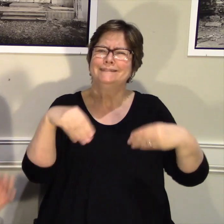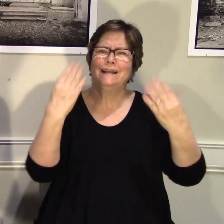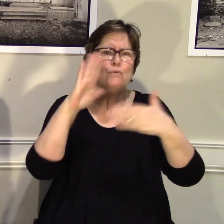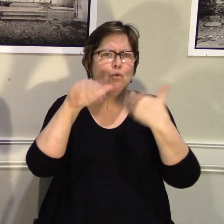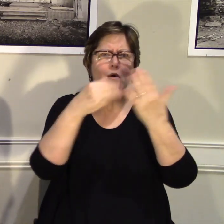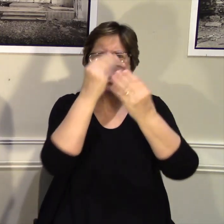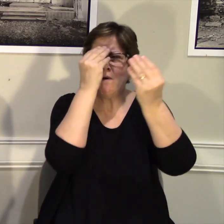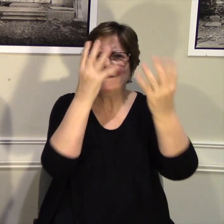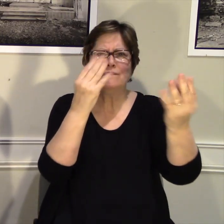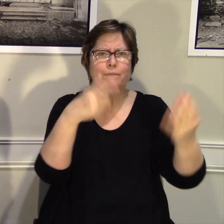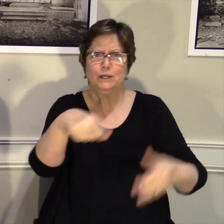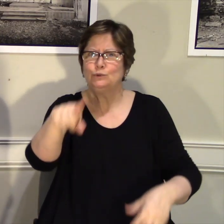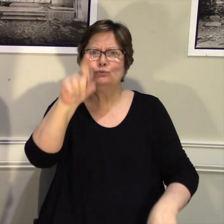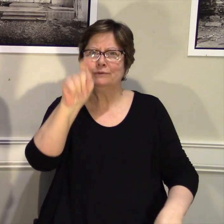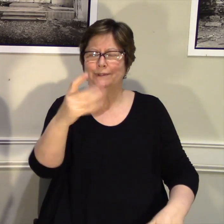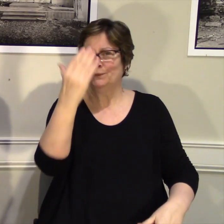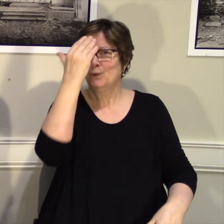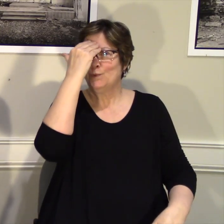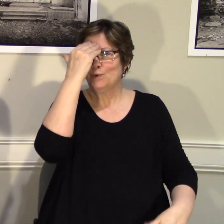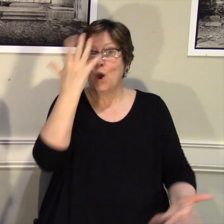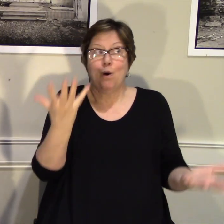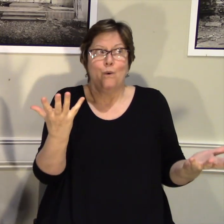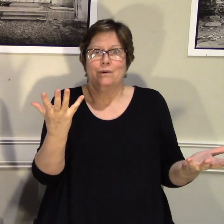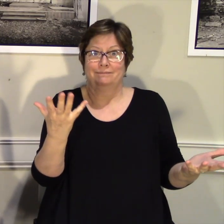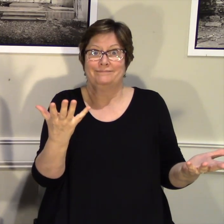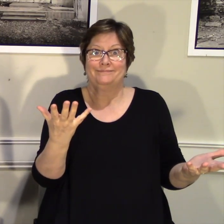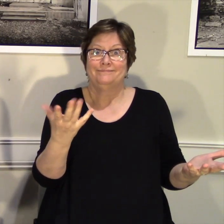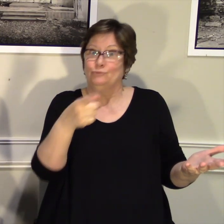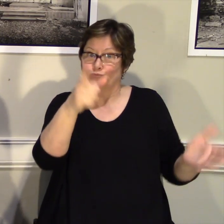information that you need to know in order to prepare for the upcoming